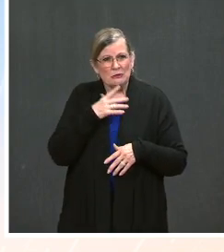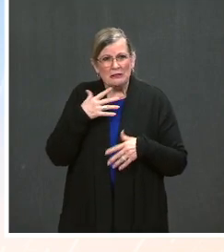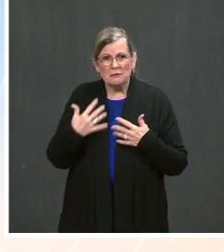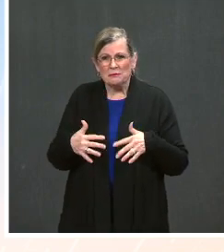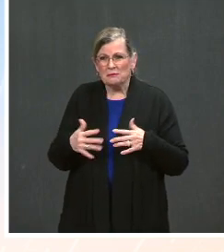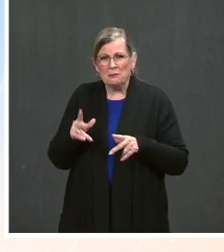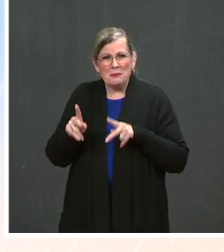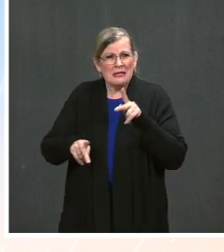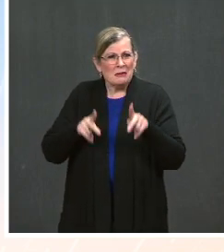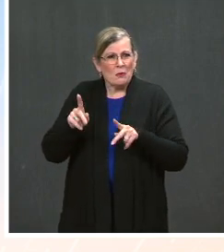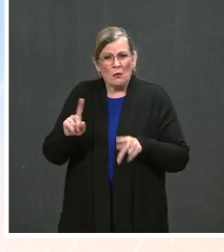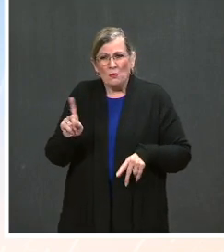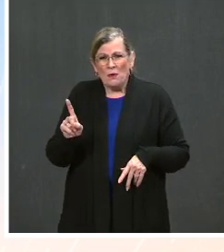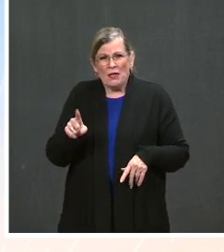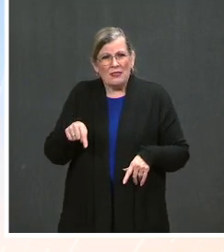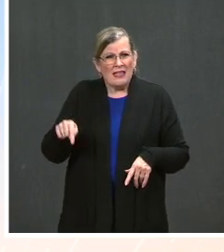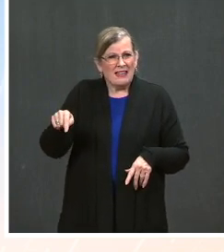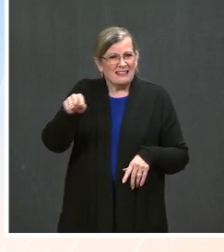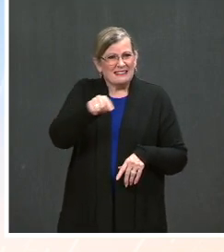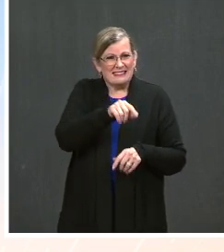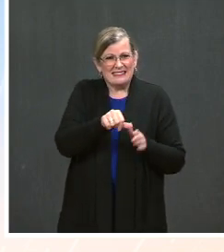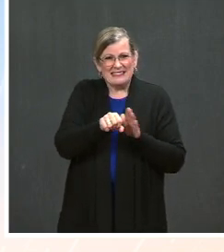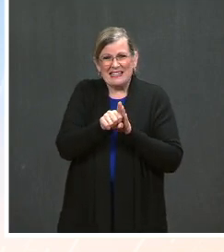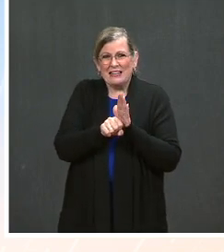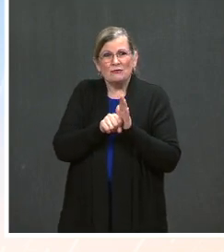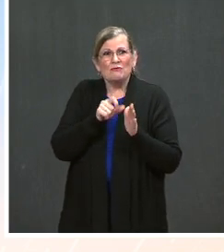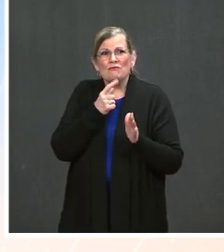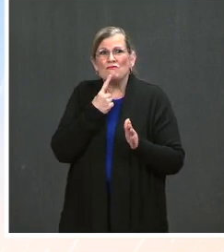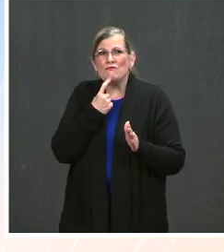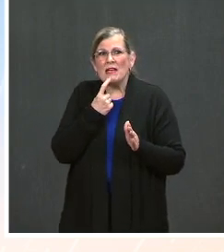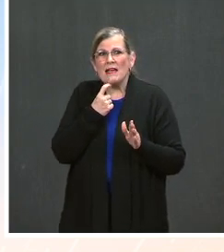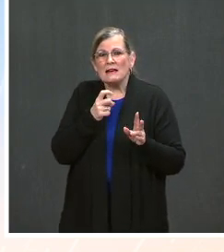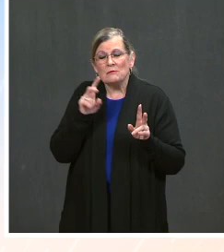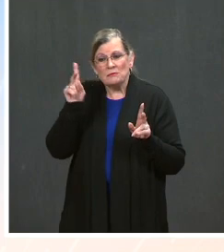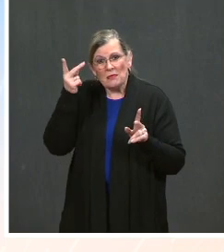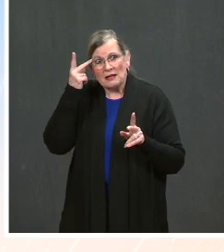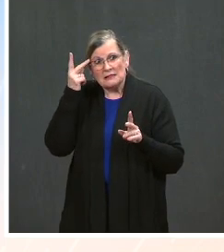and have more predominantly Republican populations. I think what our focus is going to be on